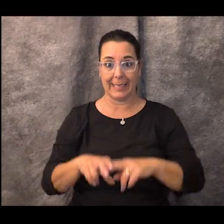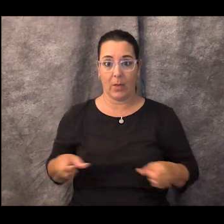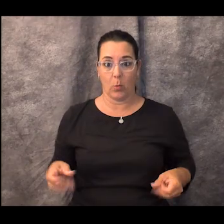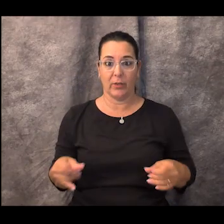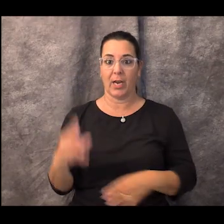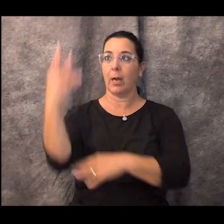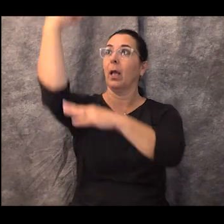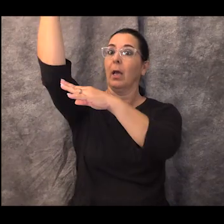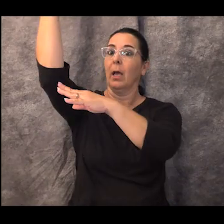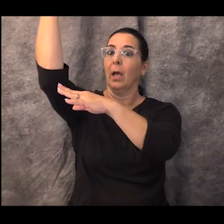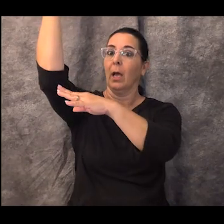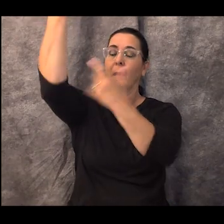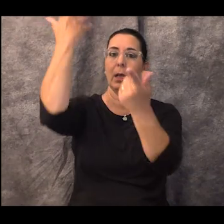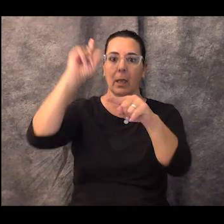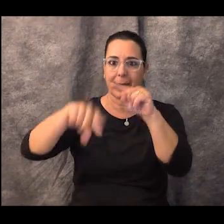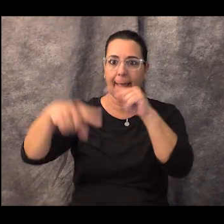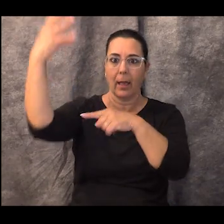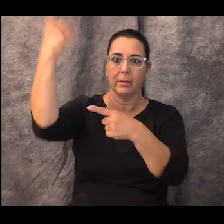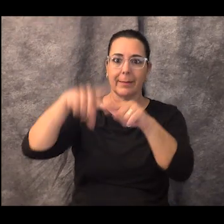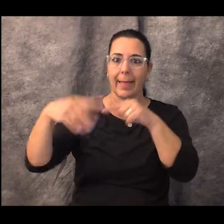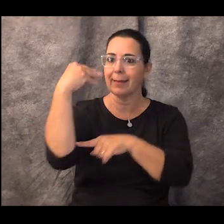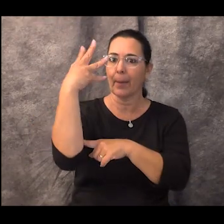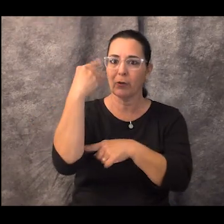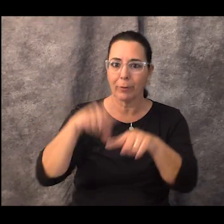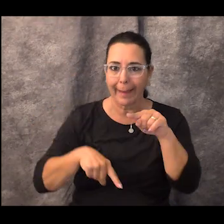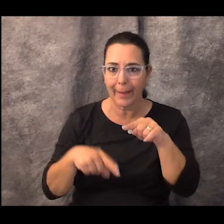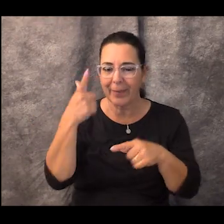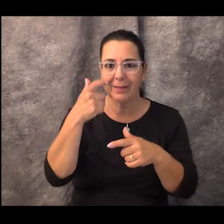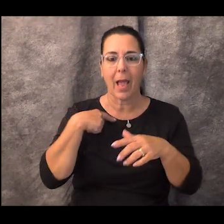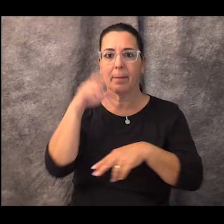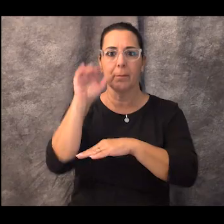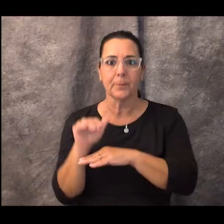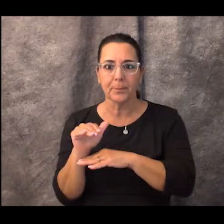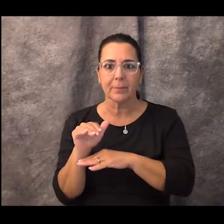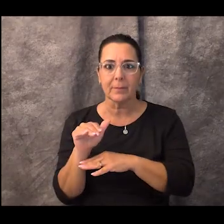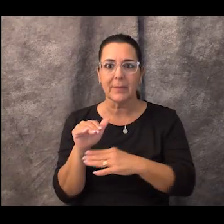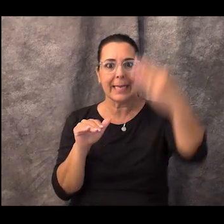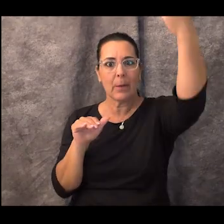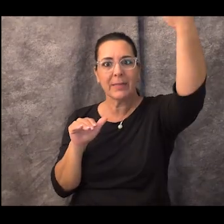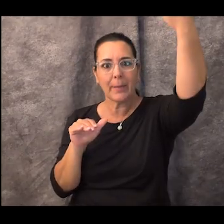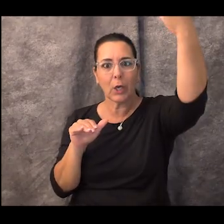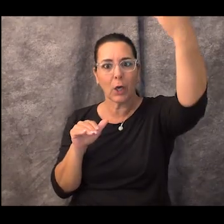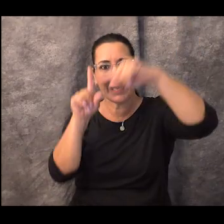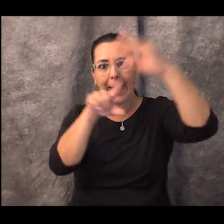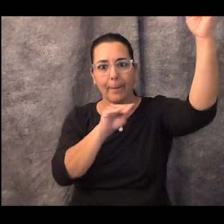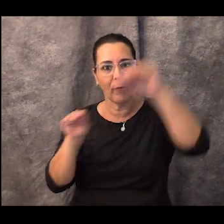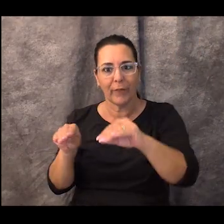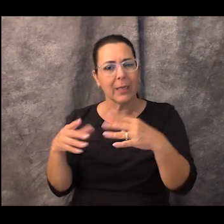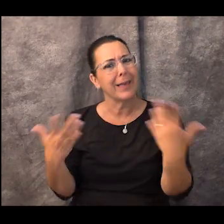because you're too far down there and they can't get you in the shot, right. So if elections officials can't guarantee that it's accessible for you